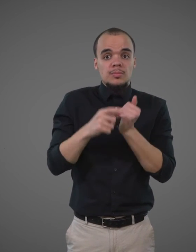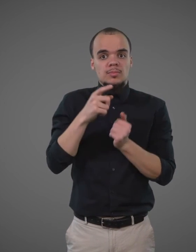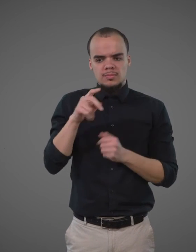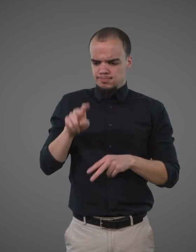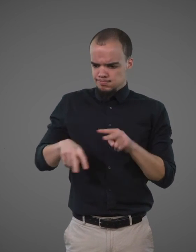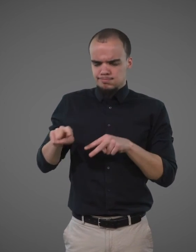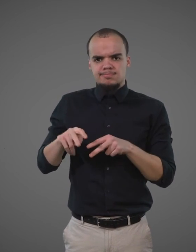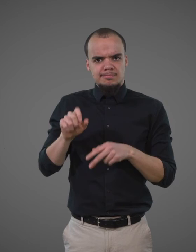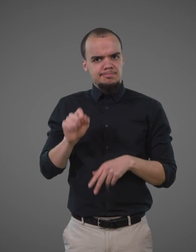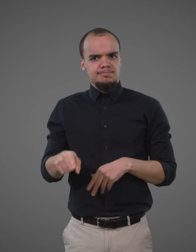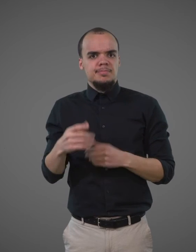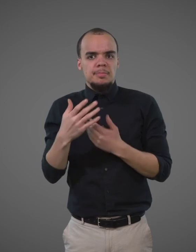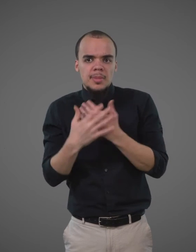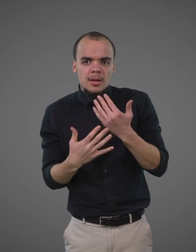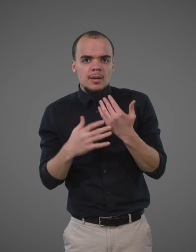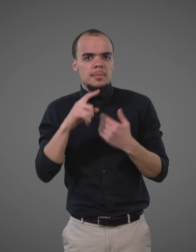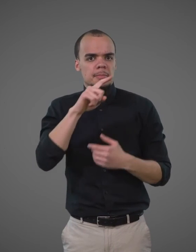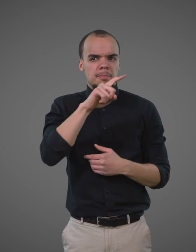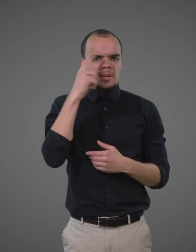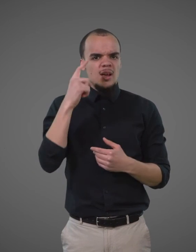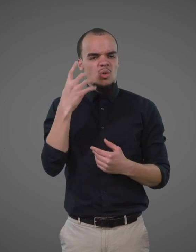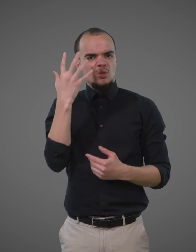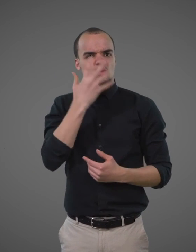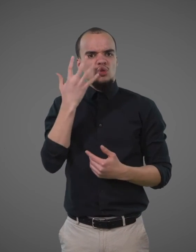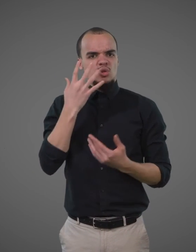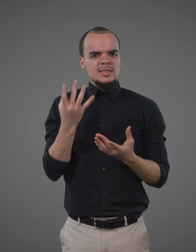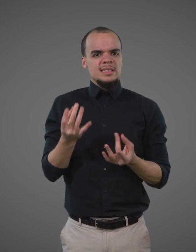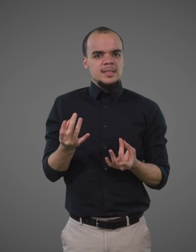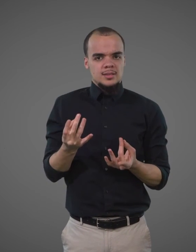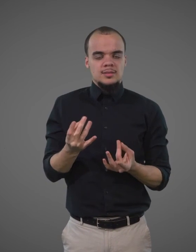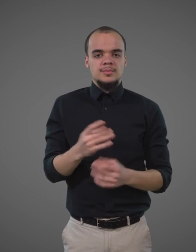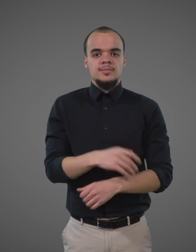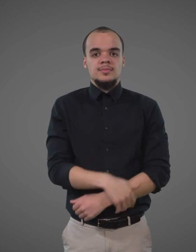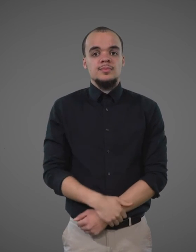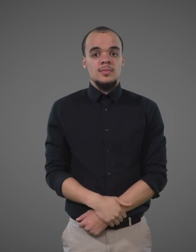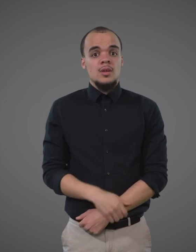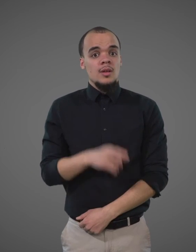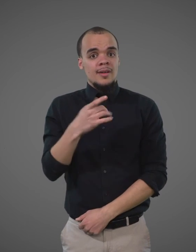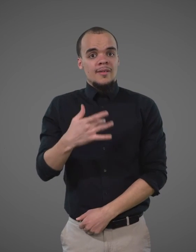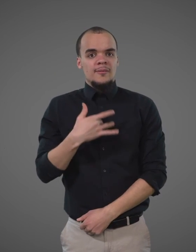If you use the bathroom and you notice red or black in your stools, or if they are sticky.